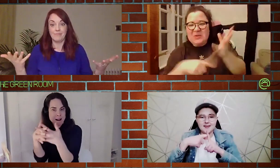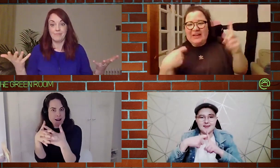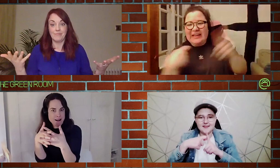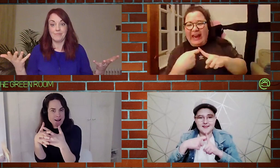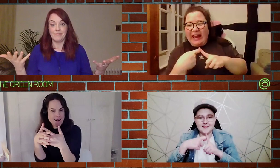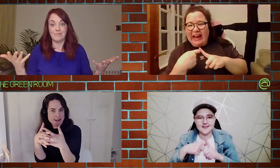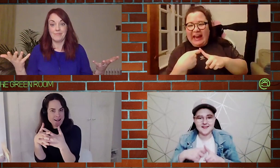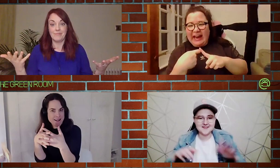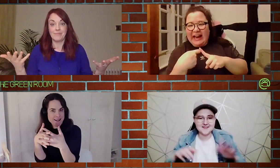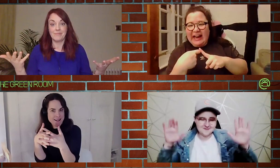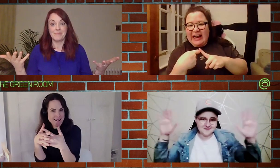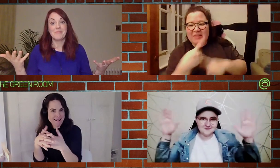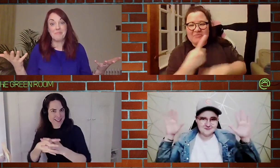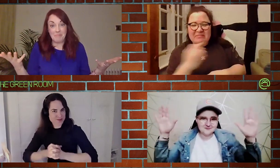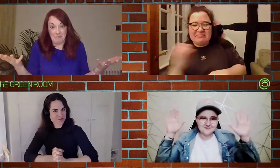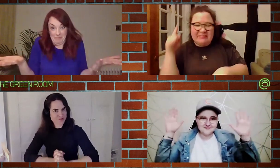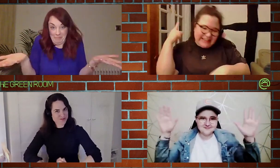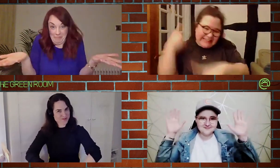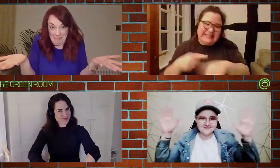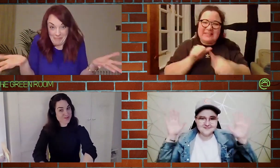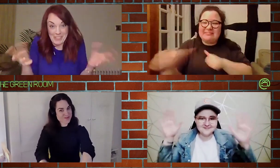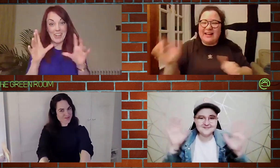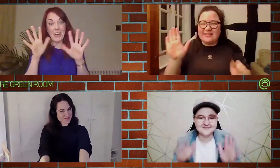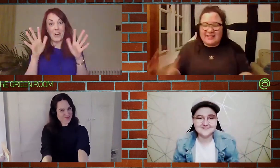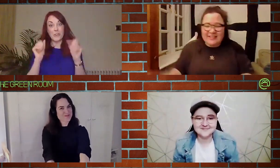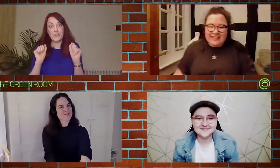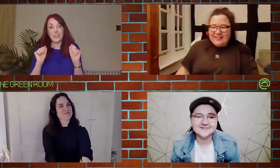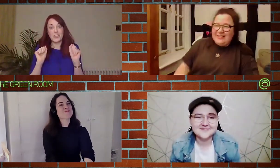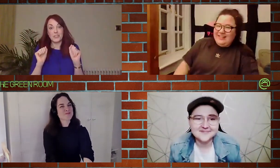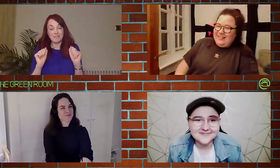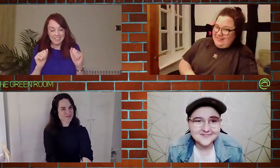It's easy, UK. 100%. JB: Okay, controversial.